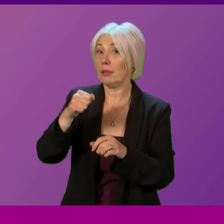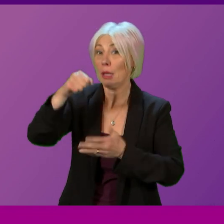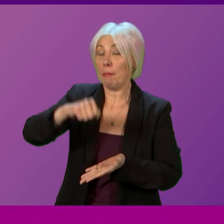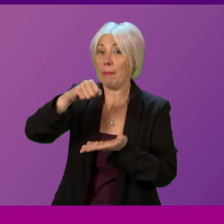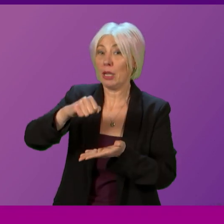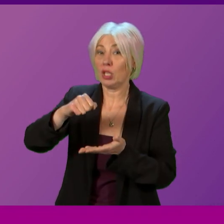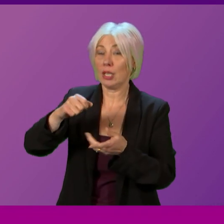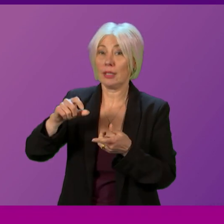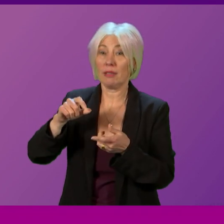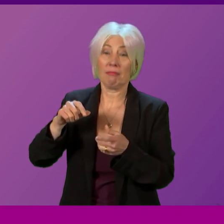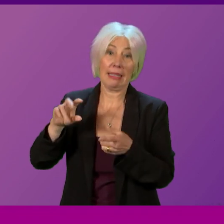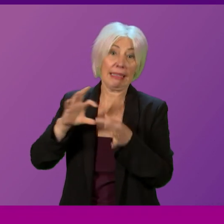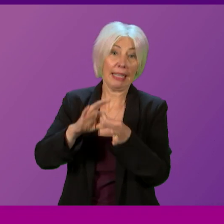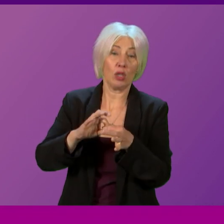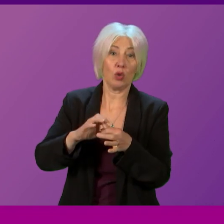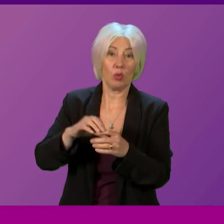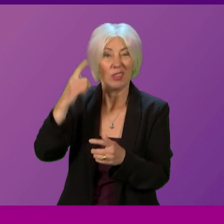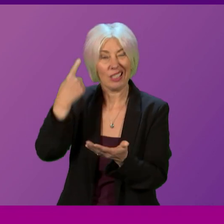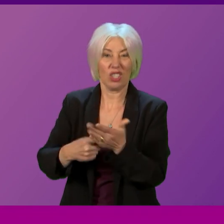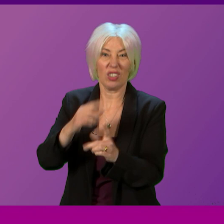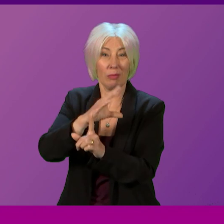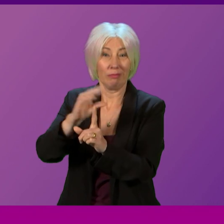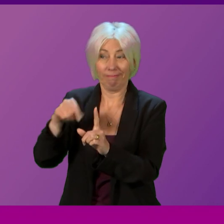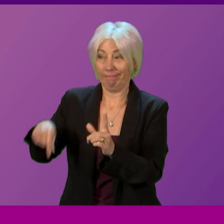to the poor decisions that are made by the Tory Government at Westminster.